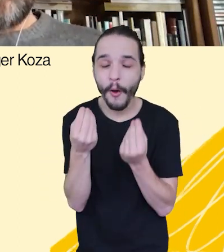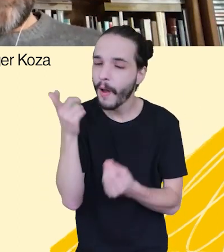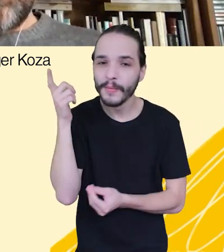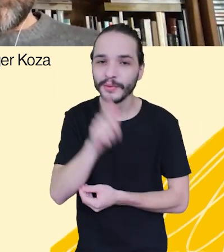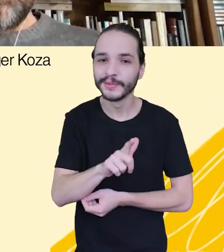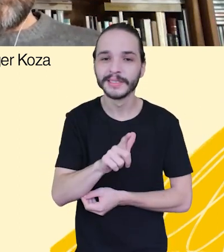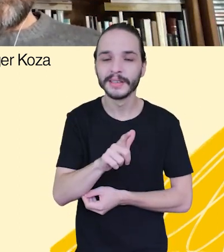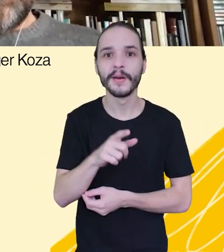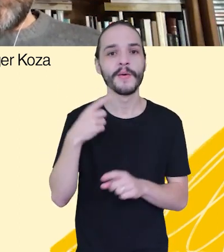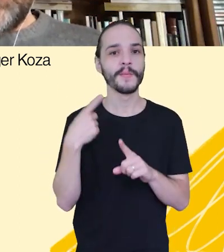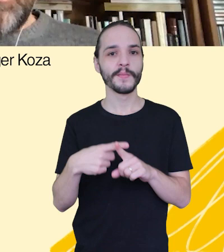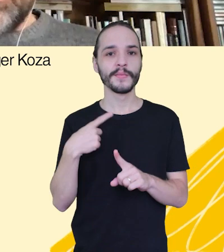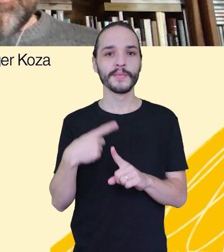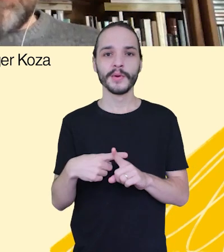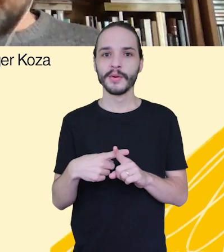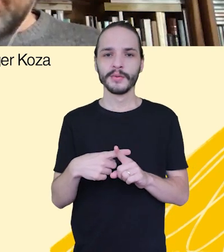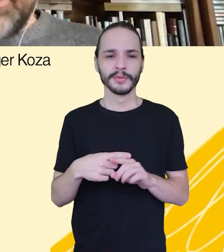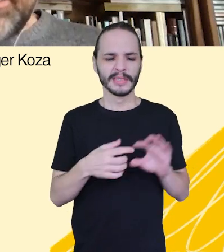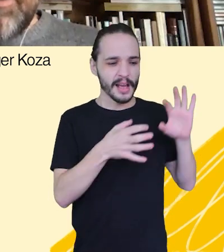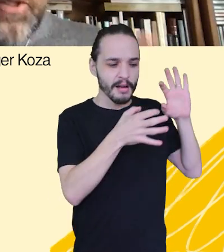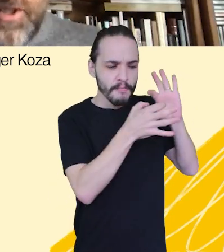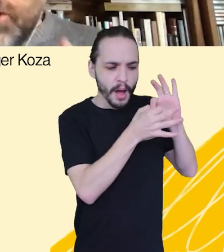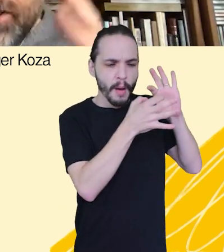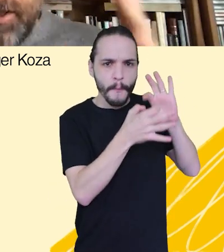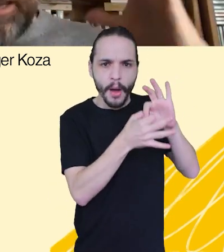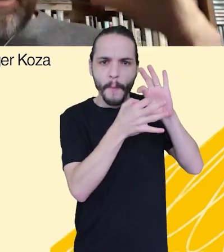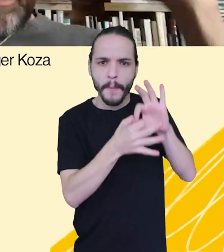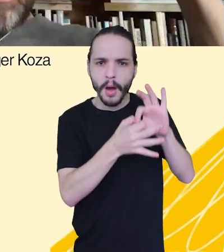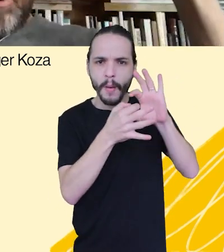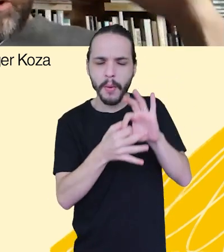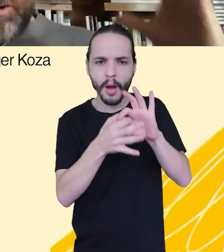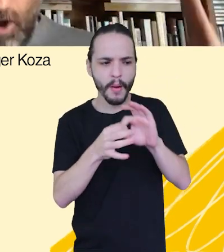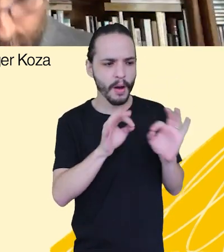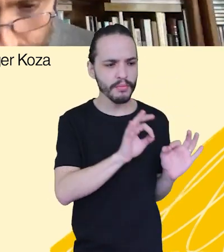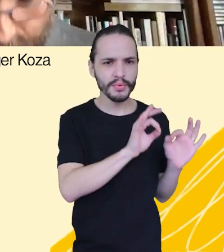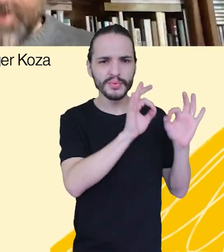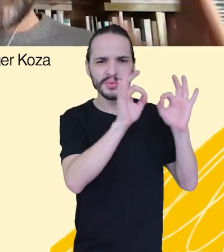Because the whole context